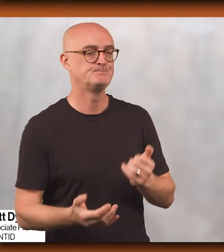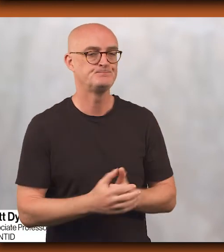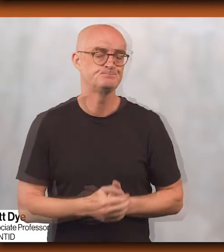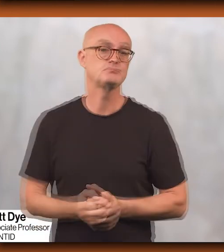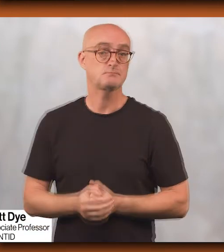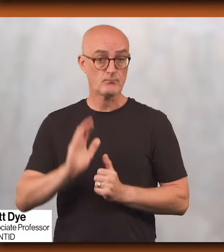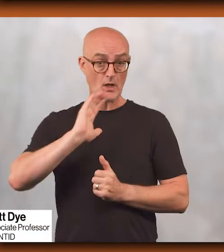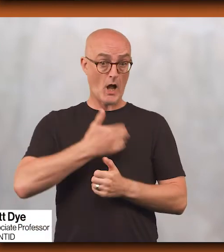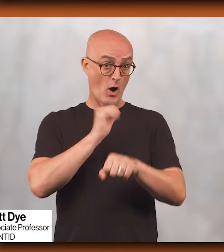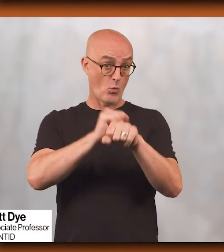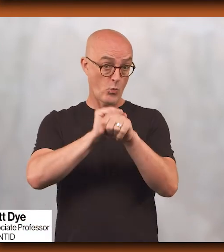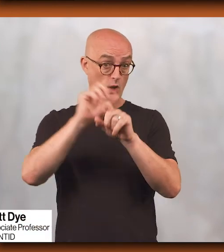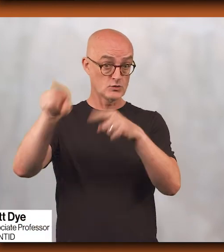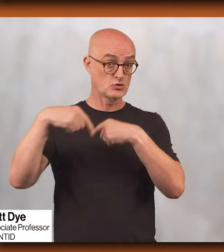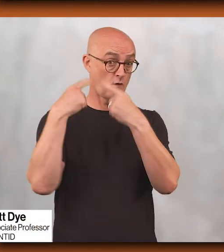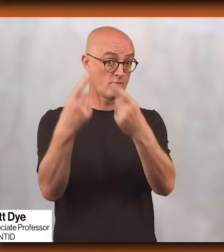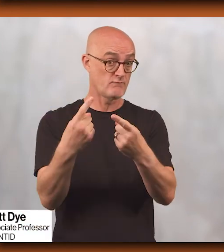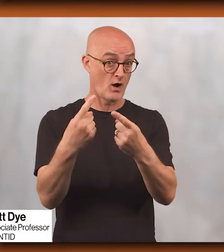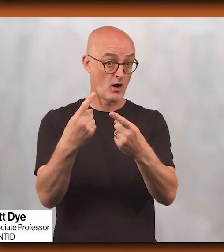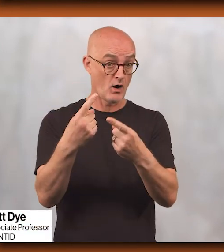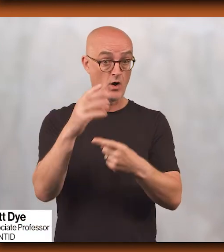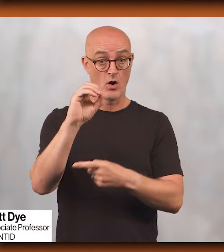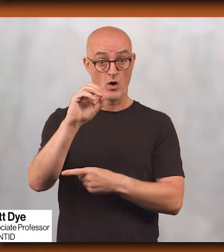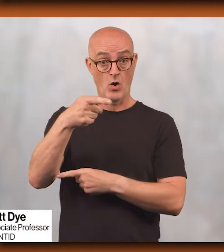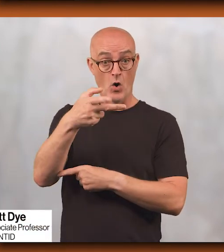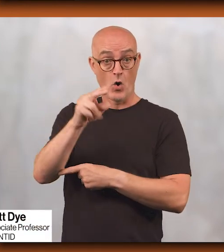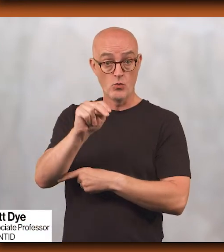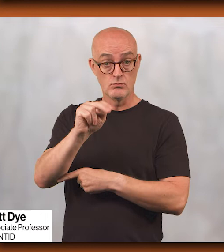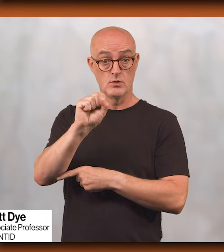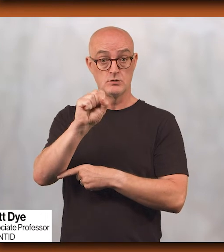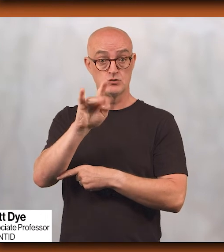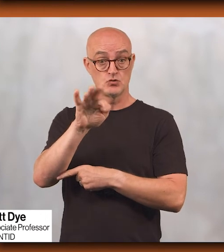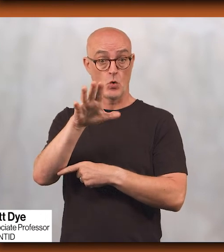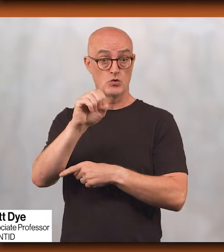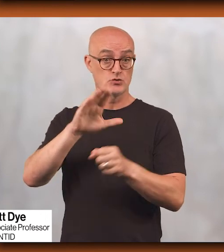So this work is open-source, and you're welcome to try it.